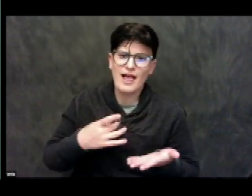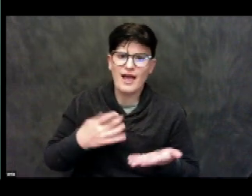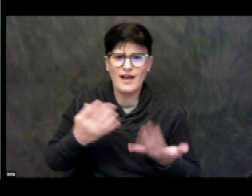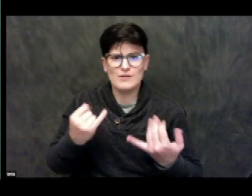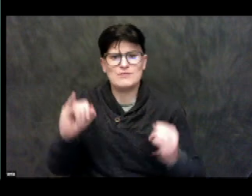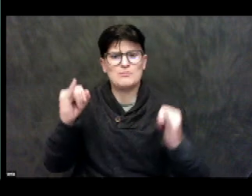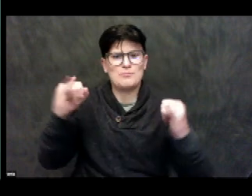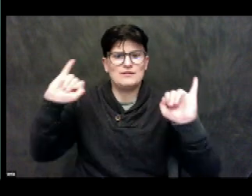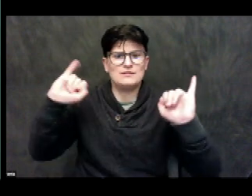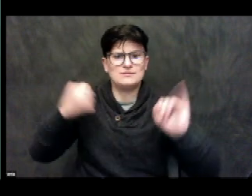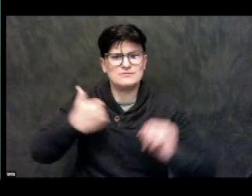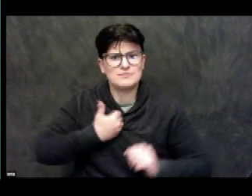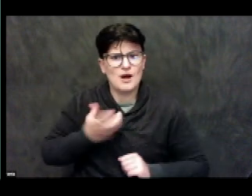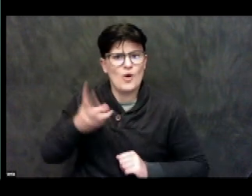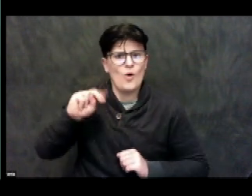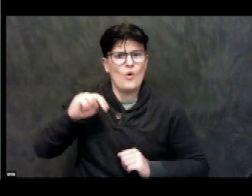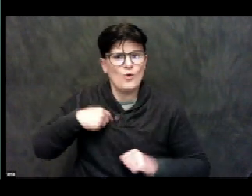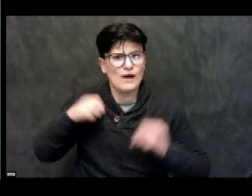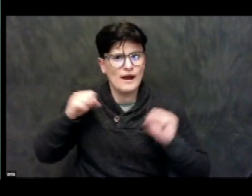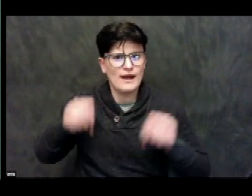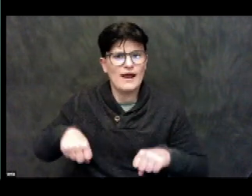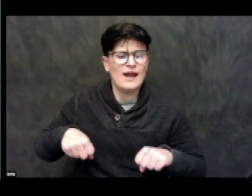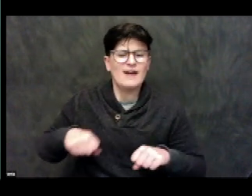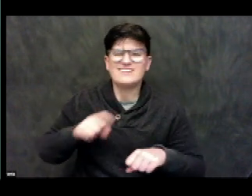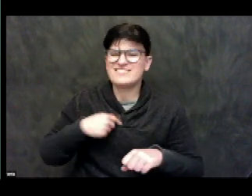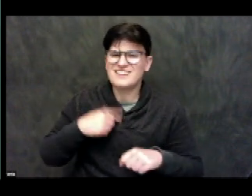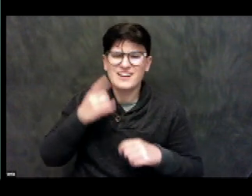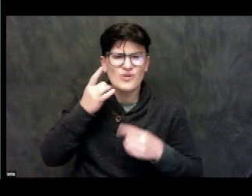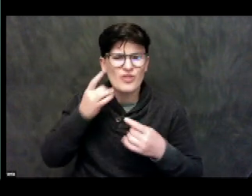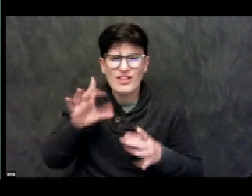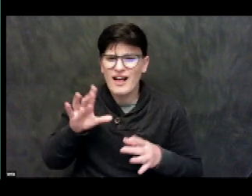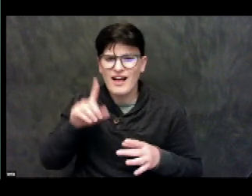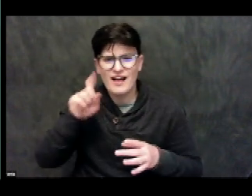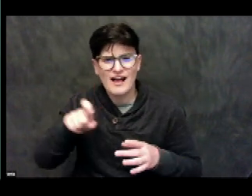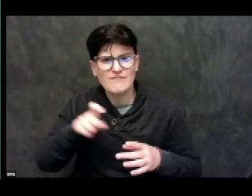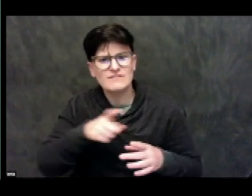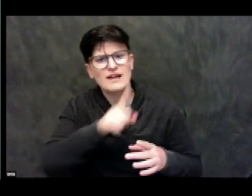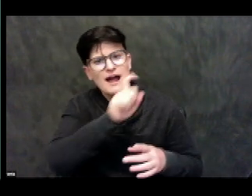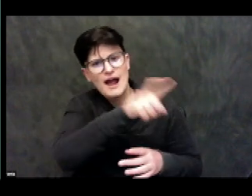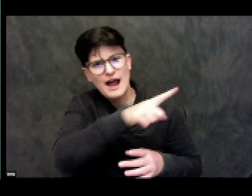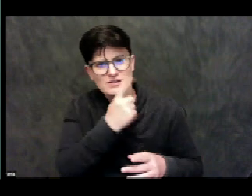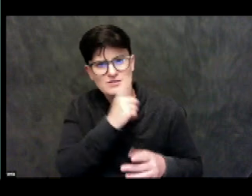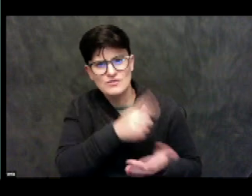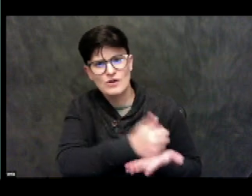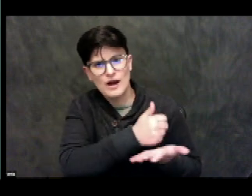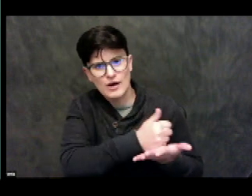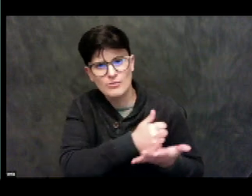I did not like having to ask for help. The second day we were there,